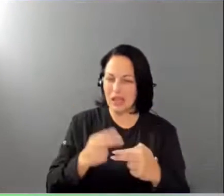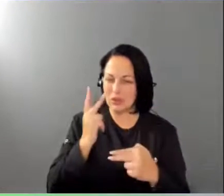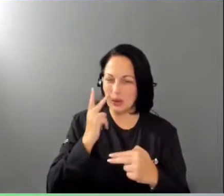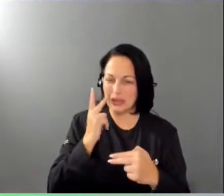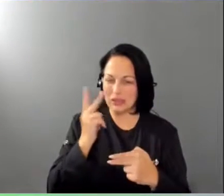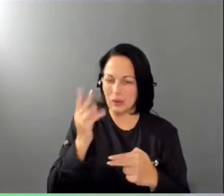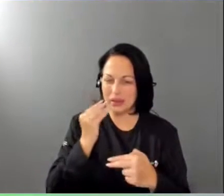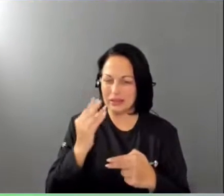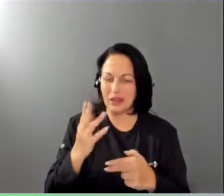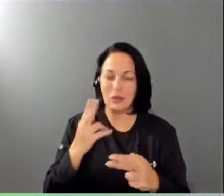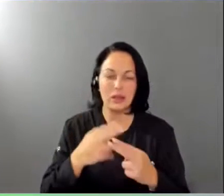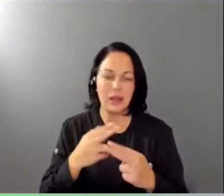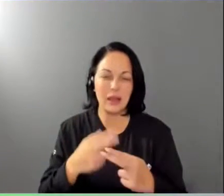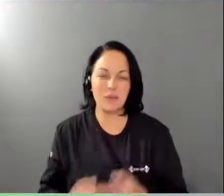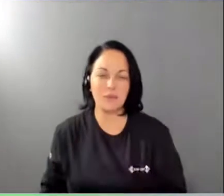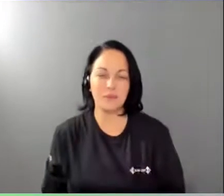, A11Y, ERBY or rugby cup